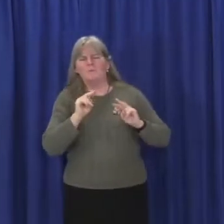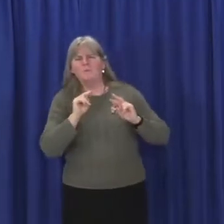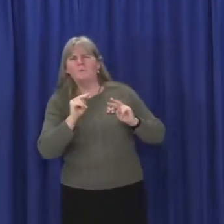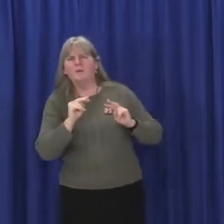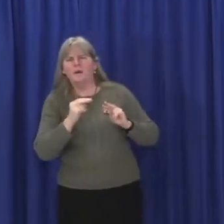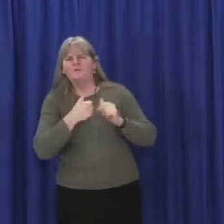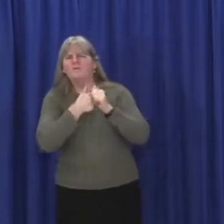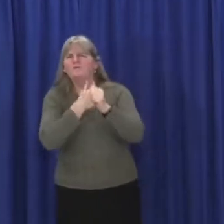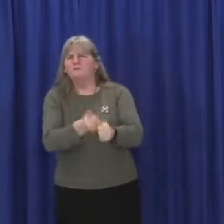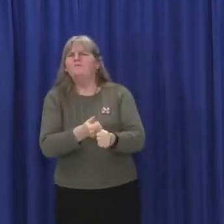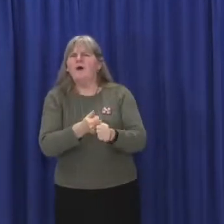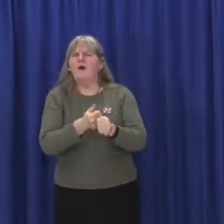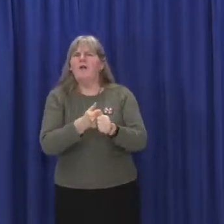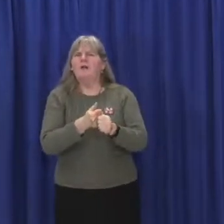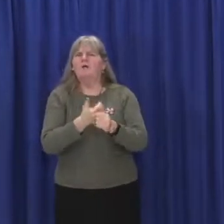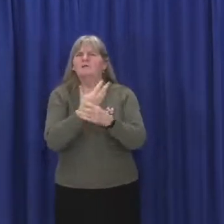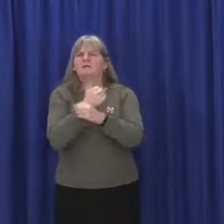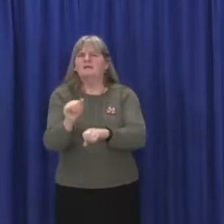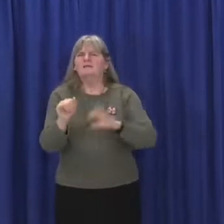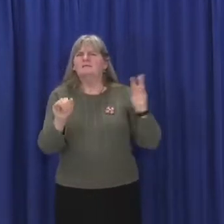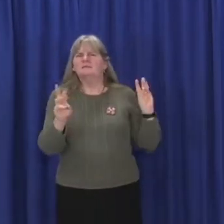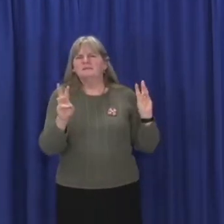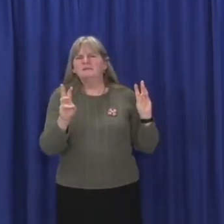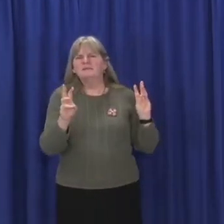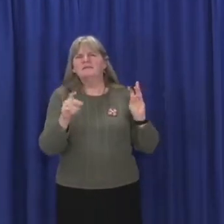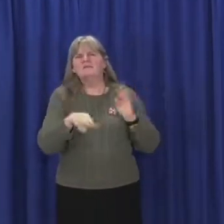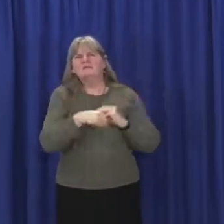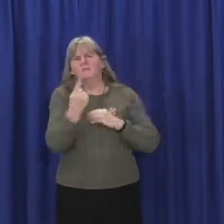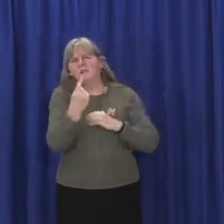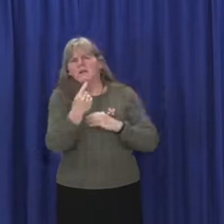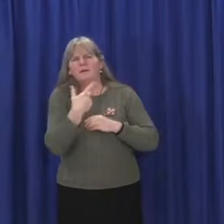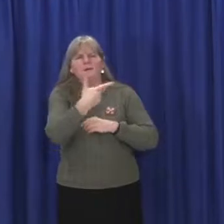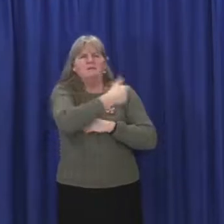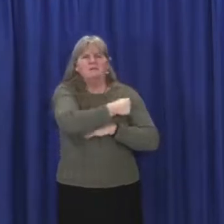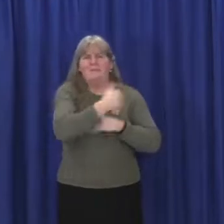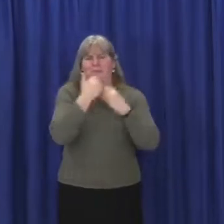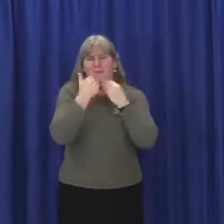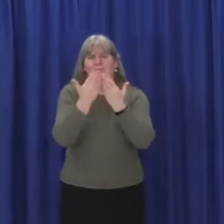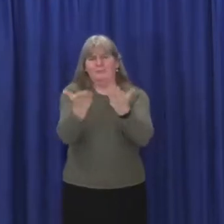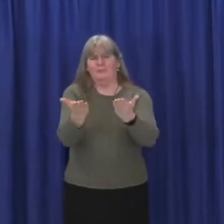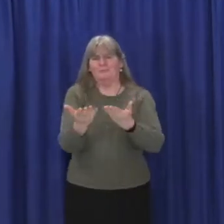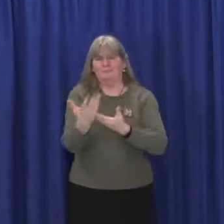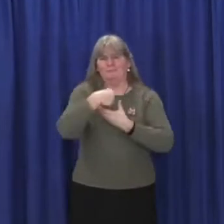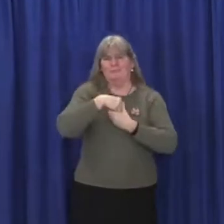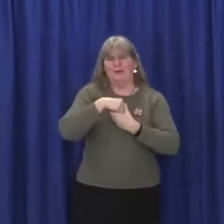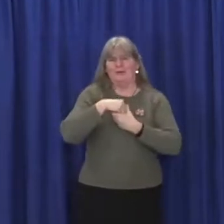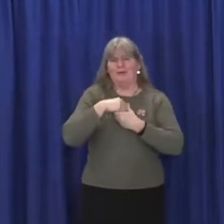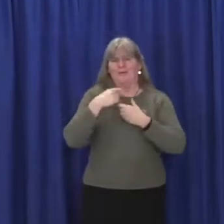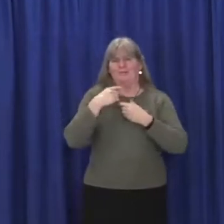your vaccines up to date, thank you. We have used a sound approach to keeping